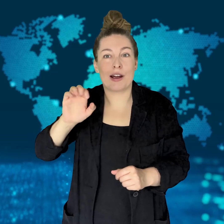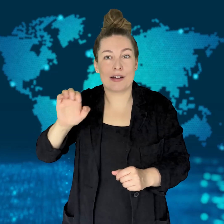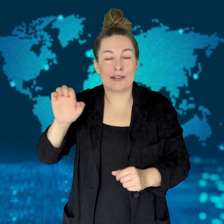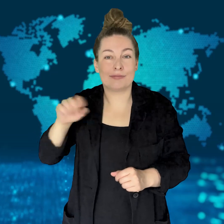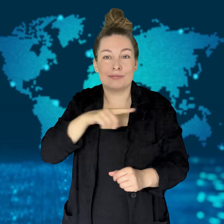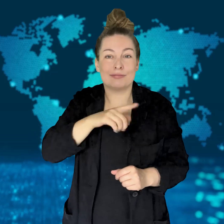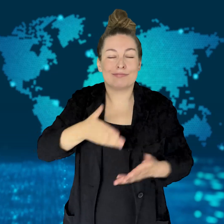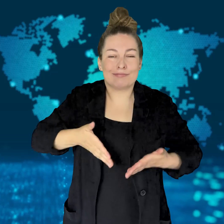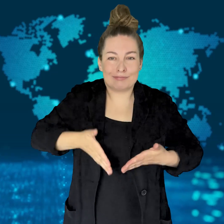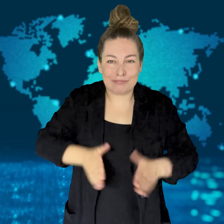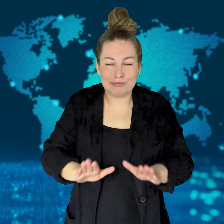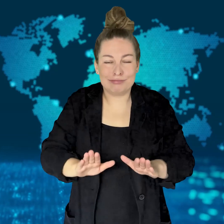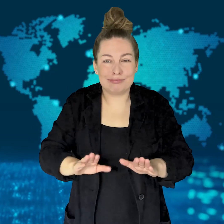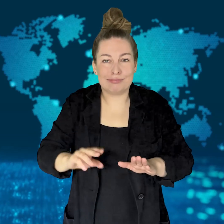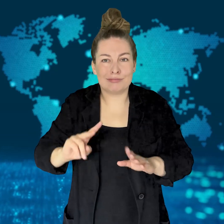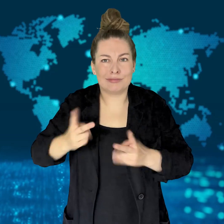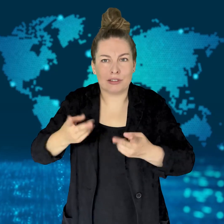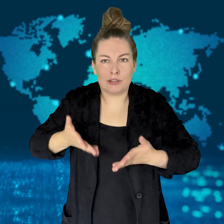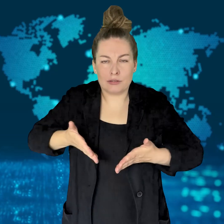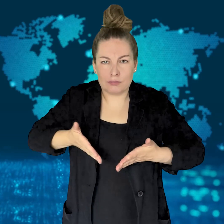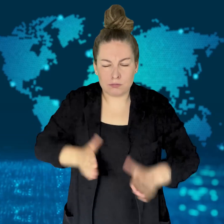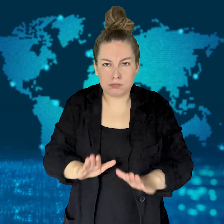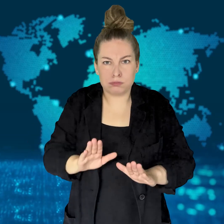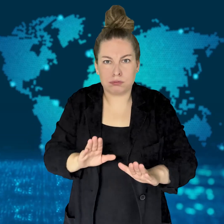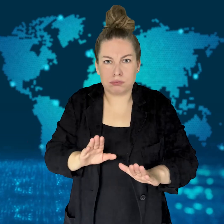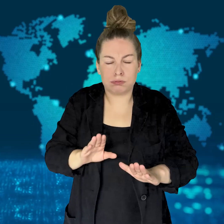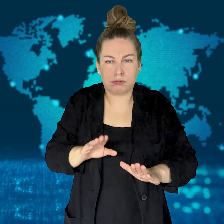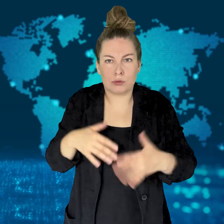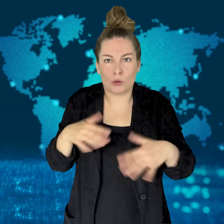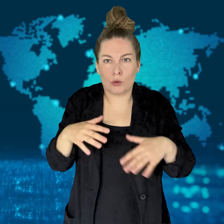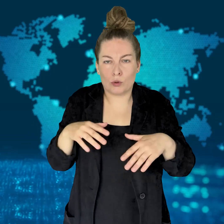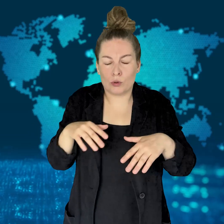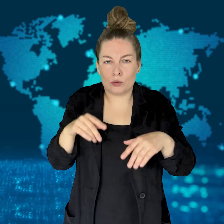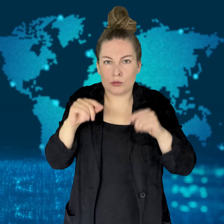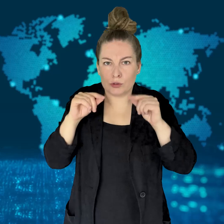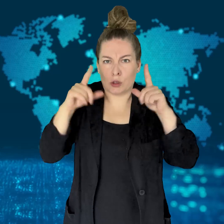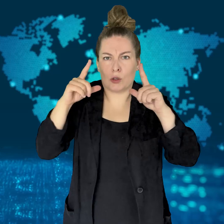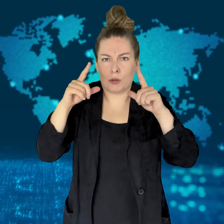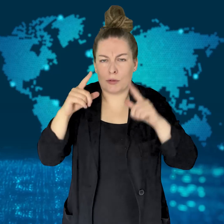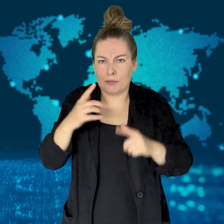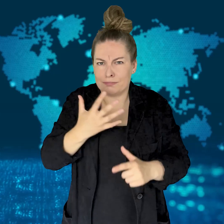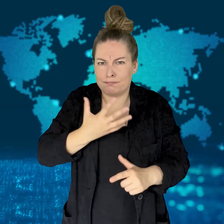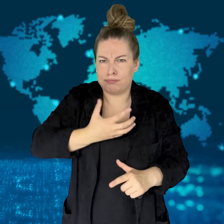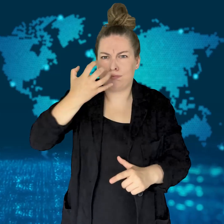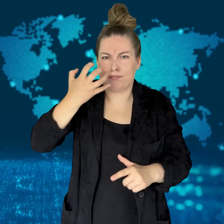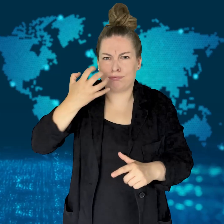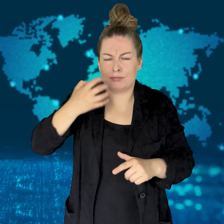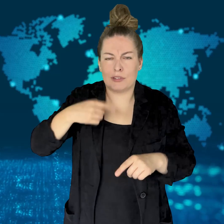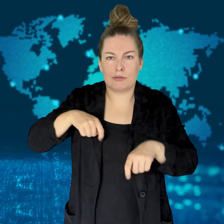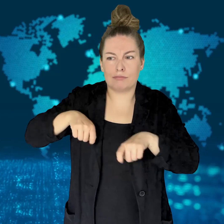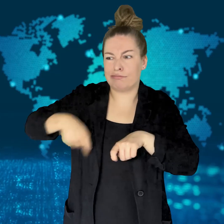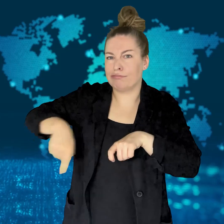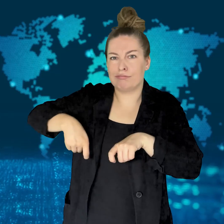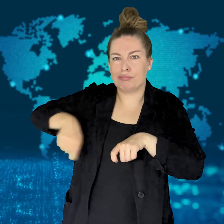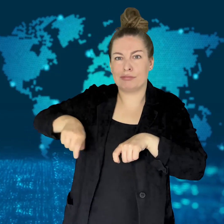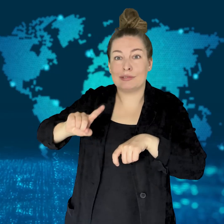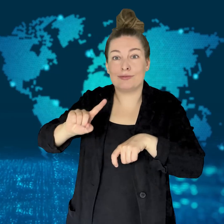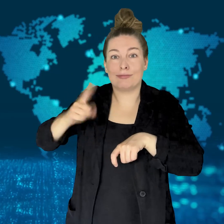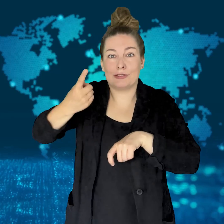was surprised that she went into a frenzy and kicked her first baby.